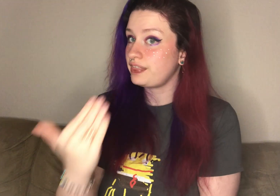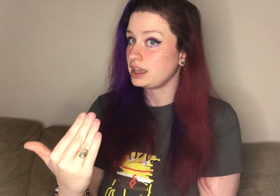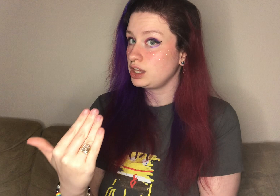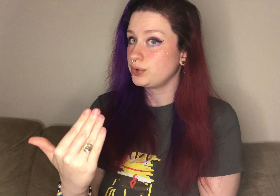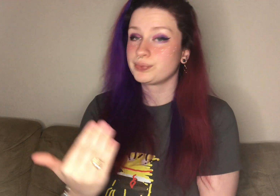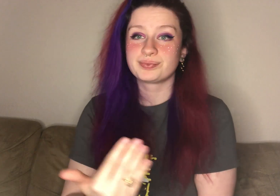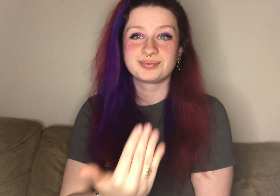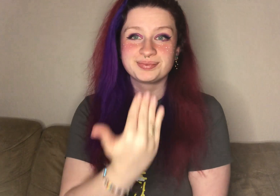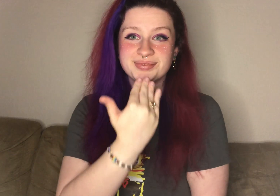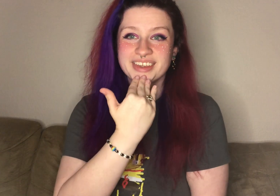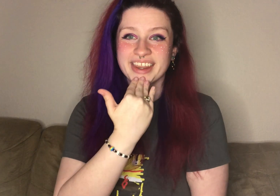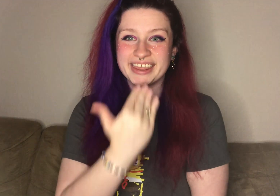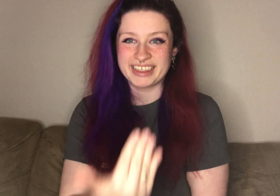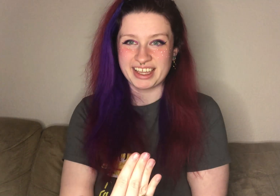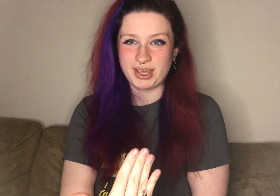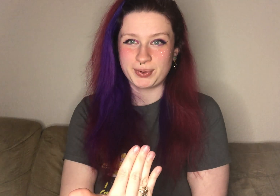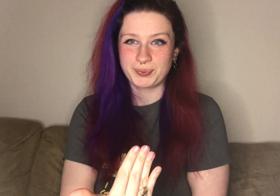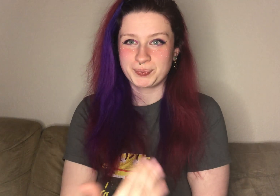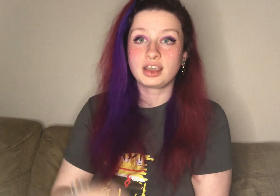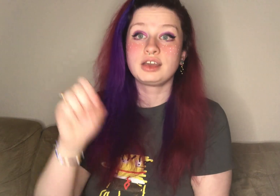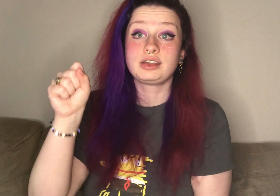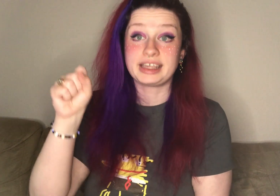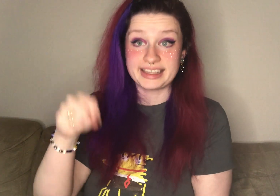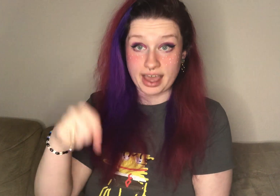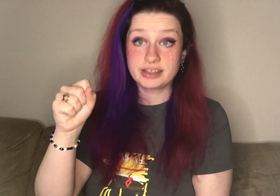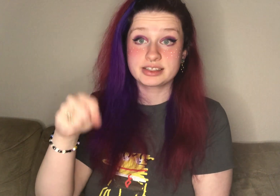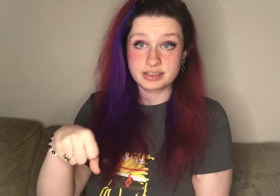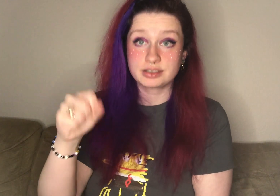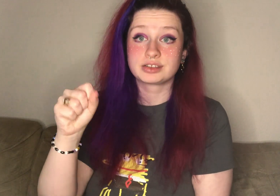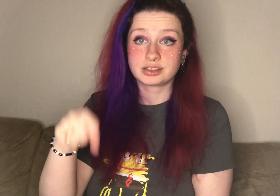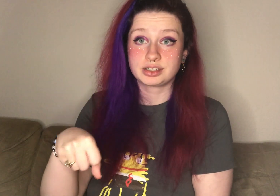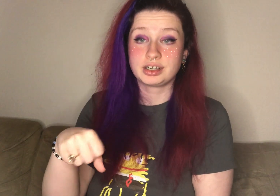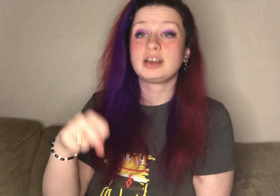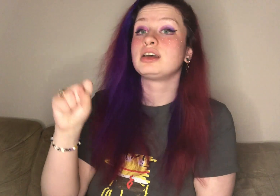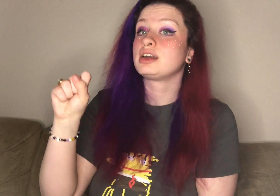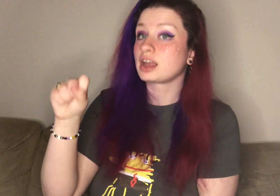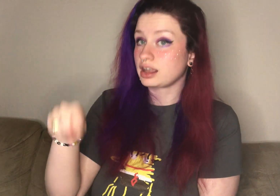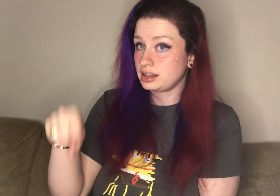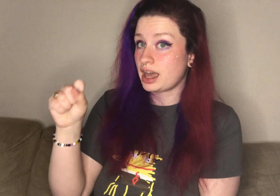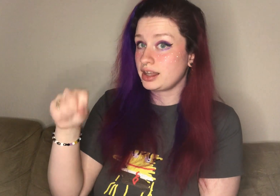thank you thank you yes yes